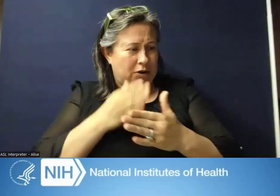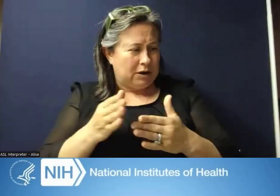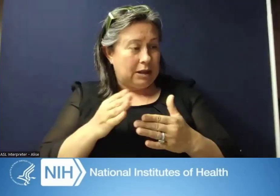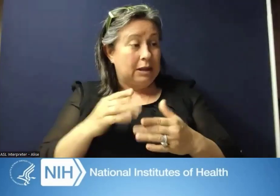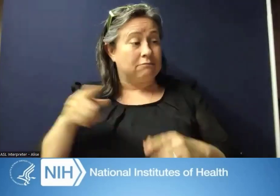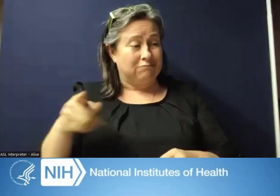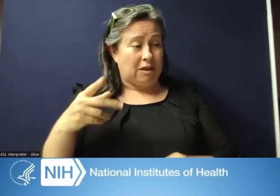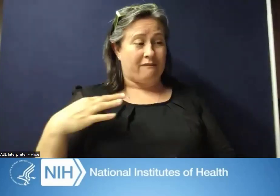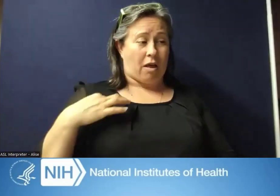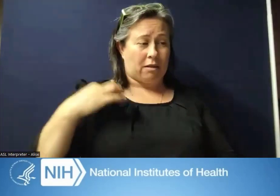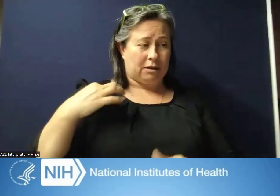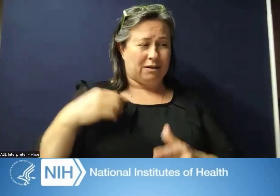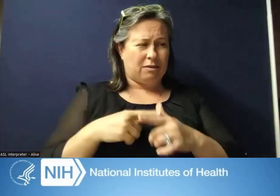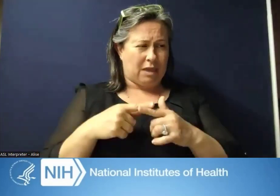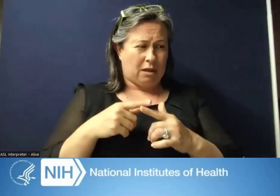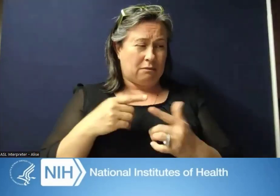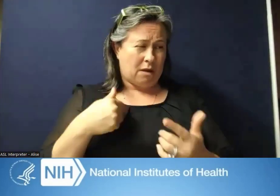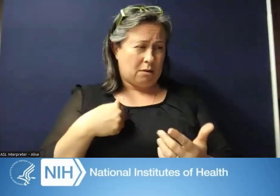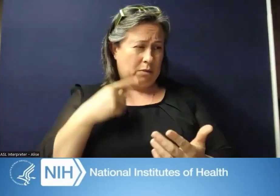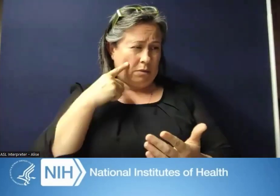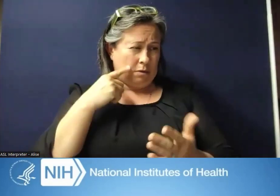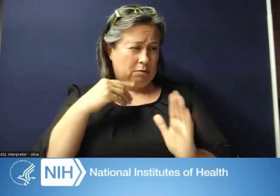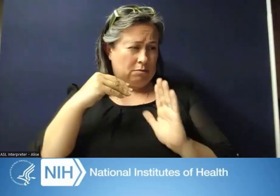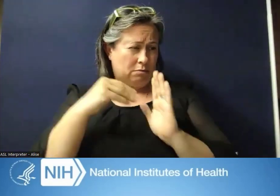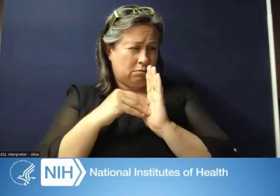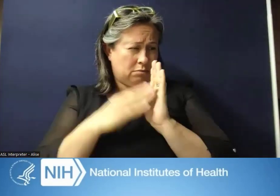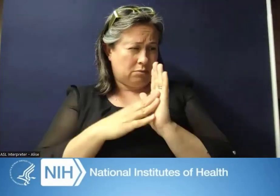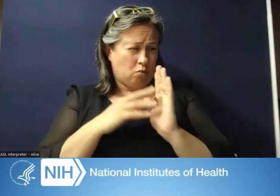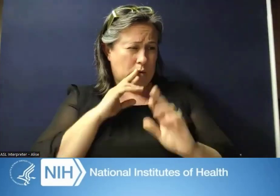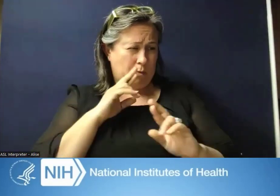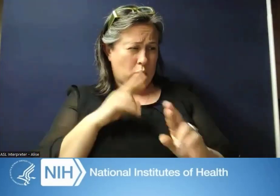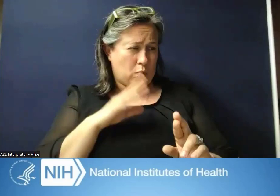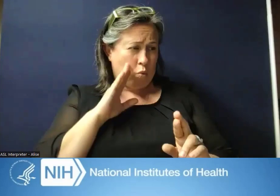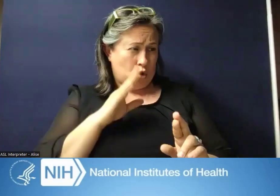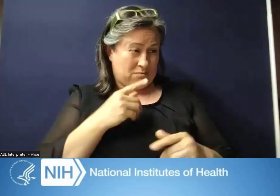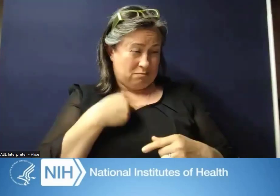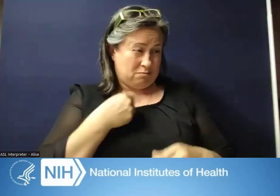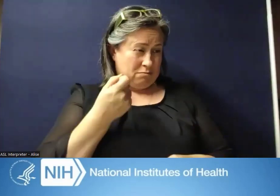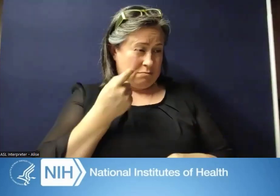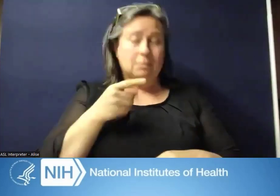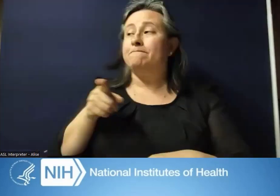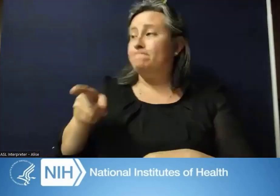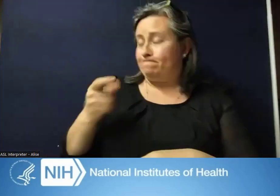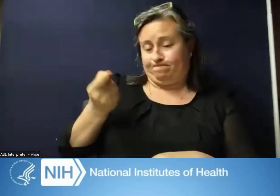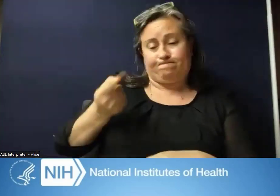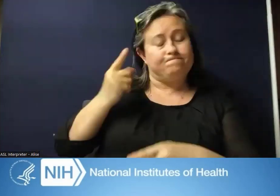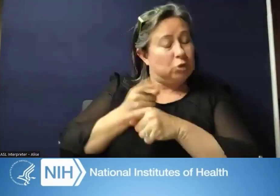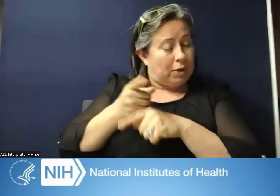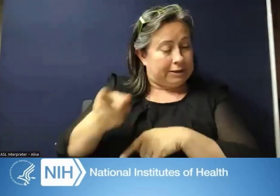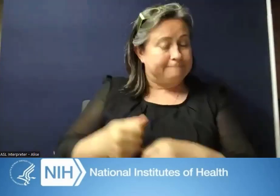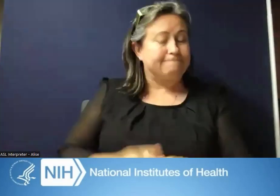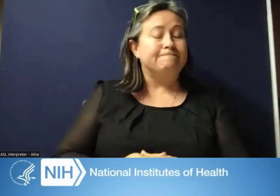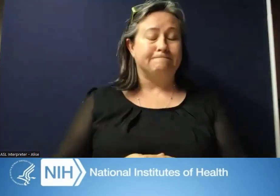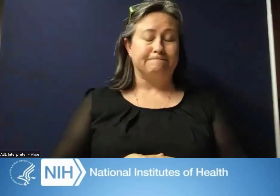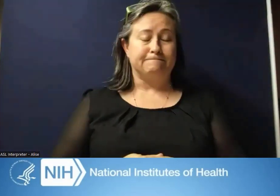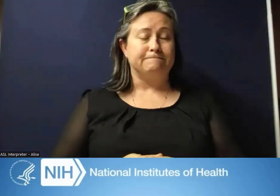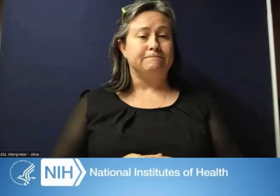that it would be reported on the FFR. Is my understanding correct? Alan Whatley: Your understanding is correct. Kasima Garst: And I think also we're going